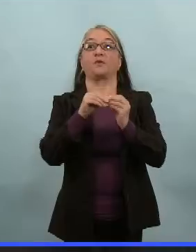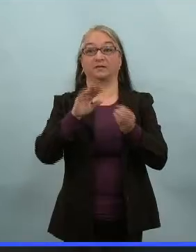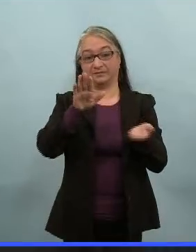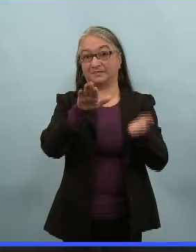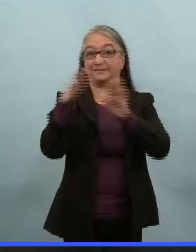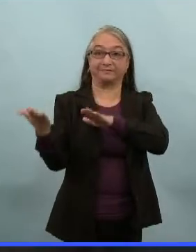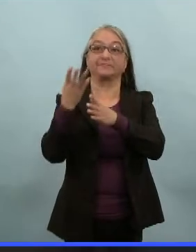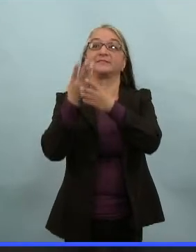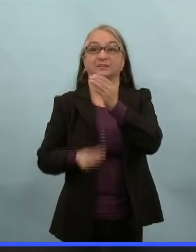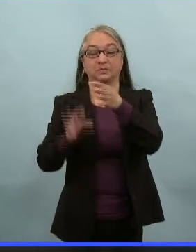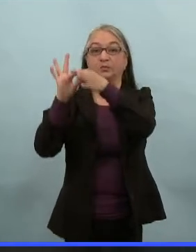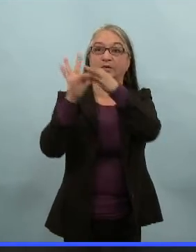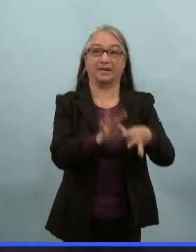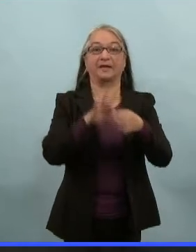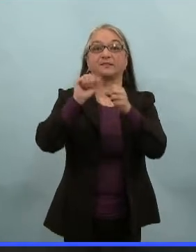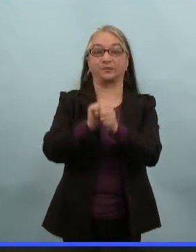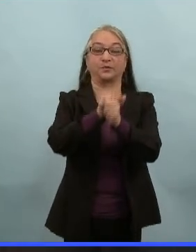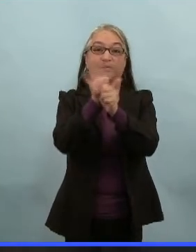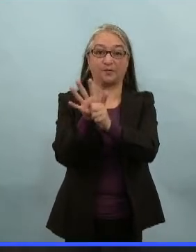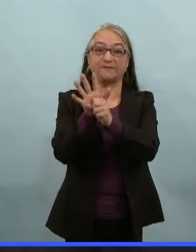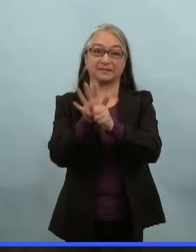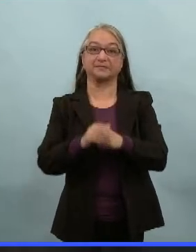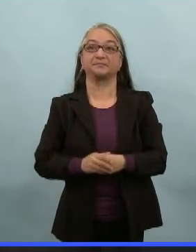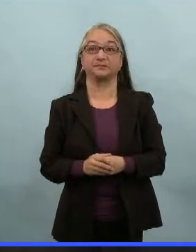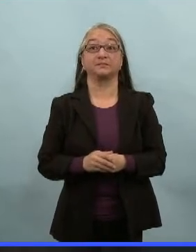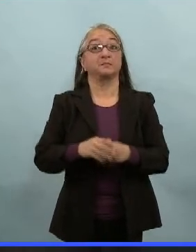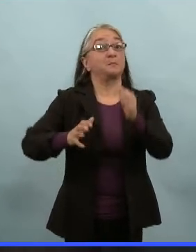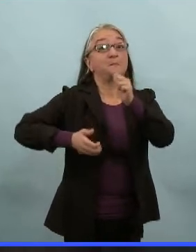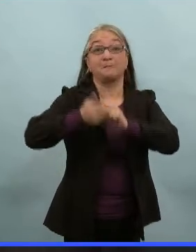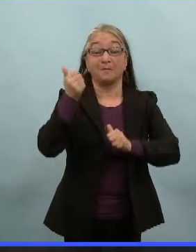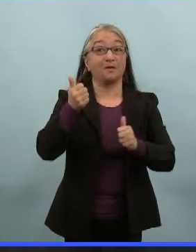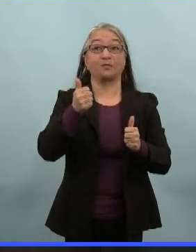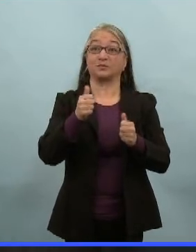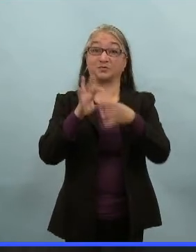with with most of our cases now likely the more contagious omicron variant we are